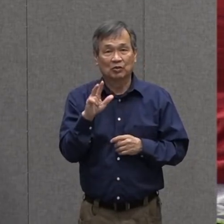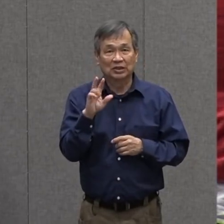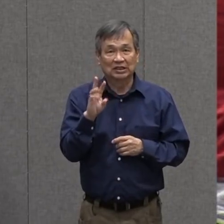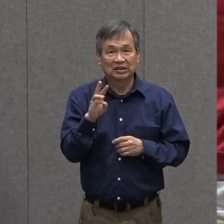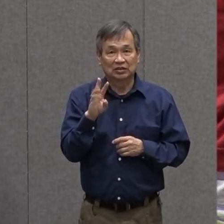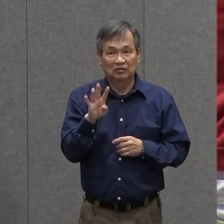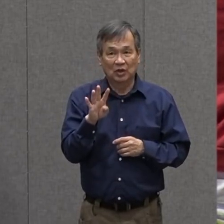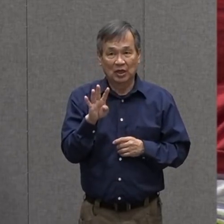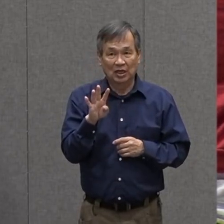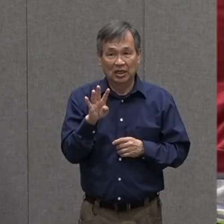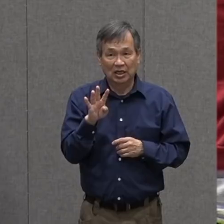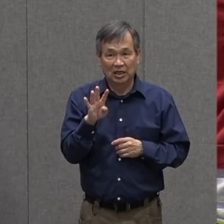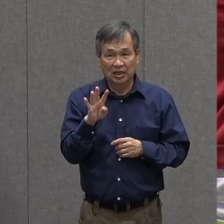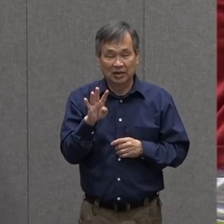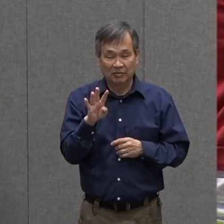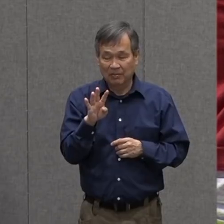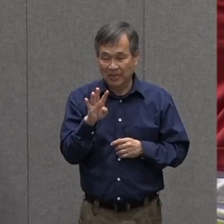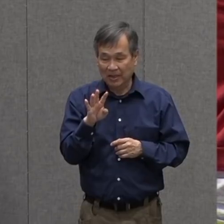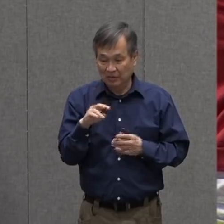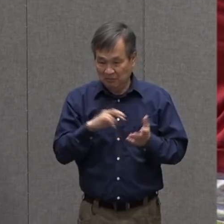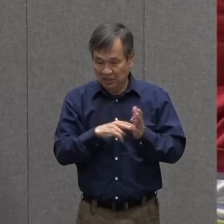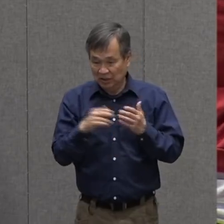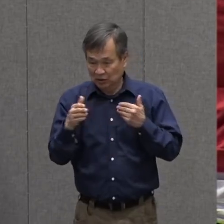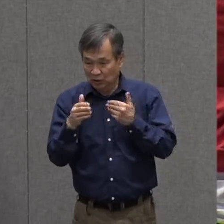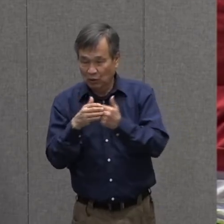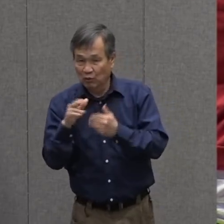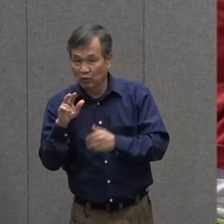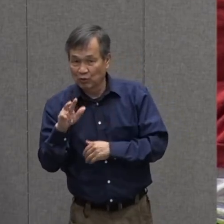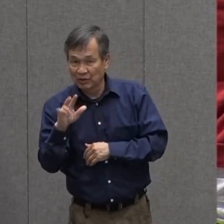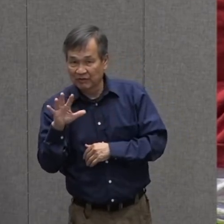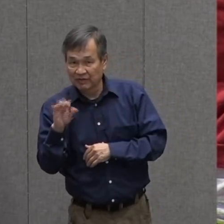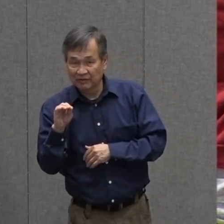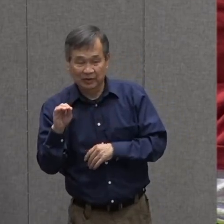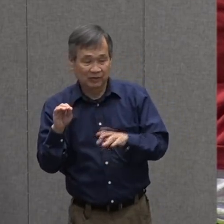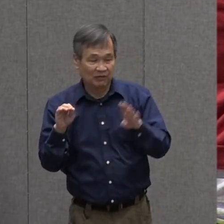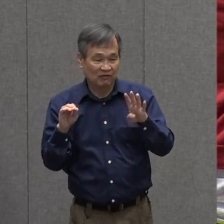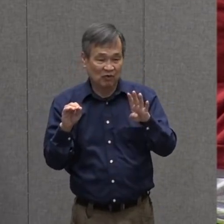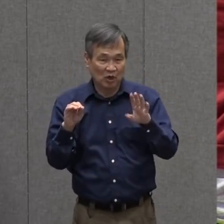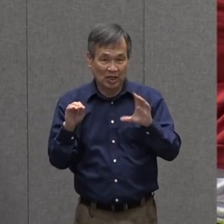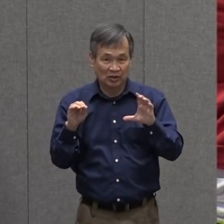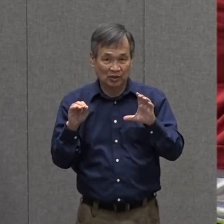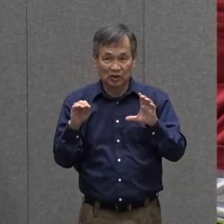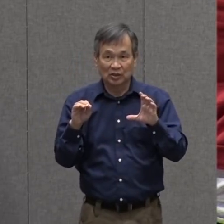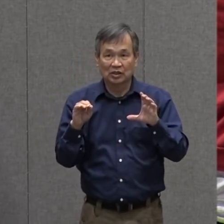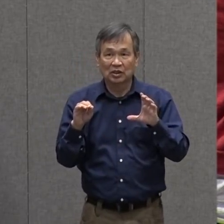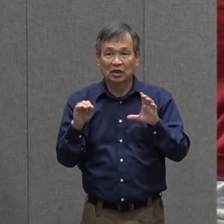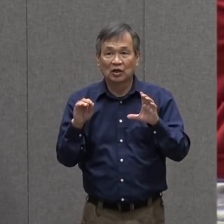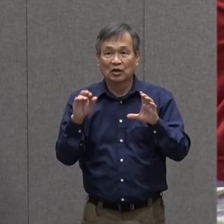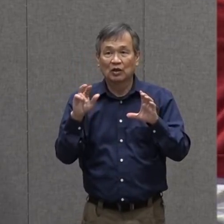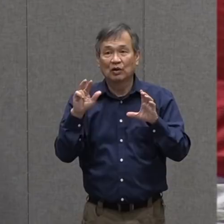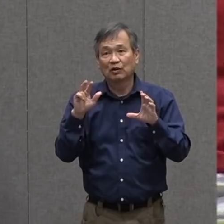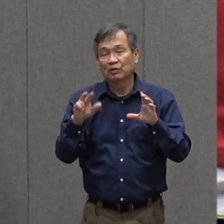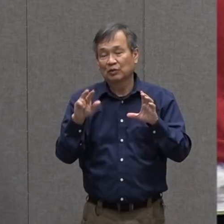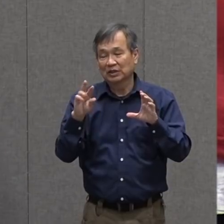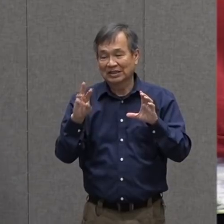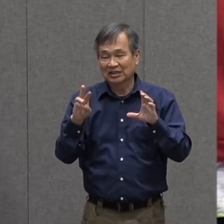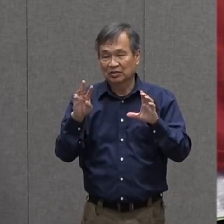is it closer to 350? Or is it closer to 400? It's closer to 350 right?